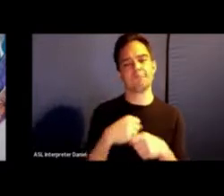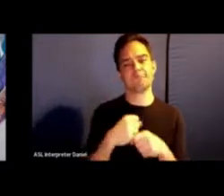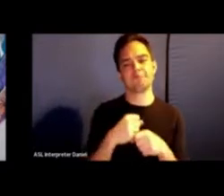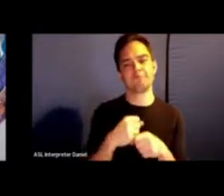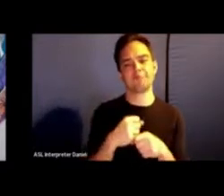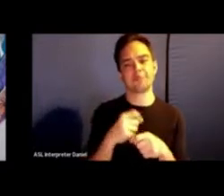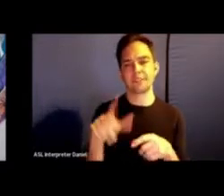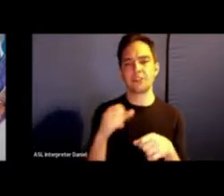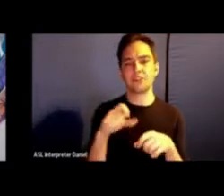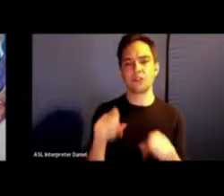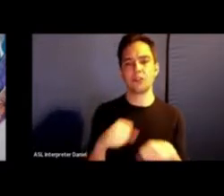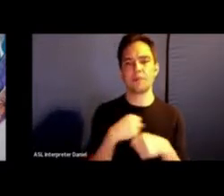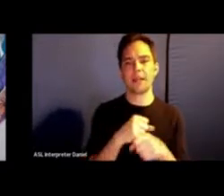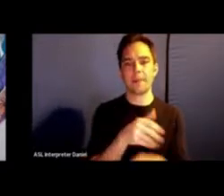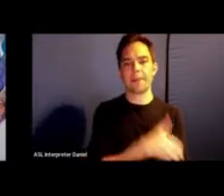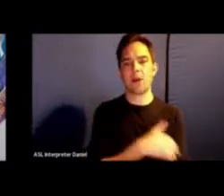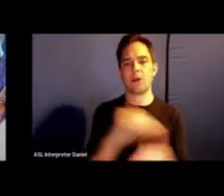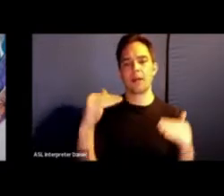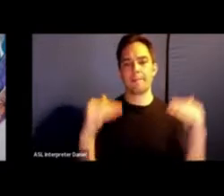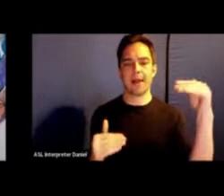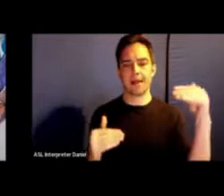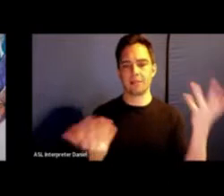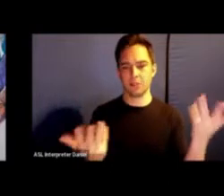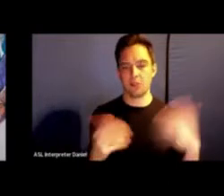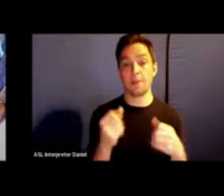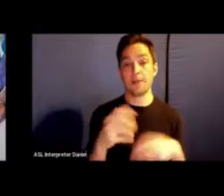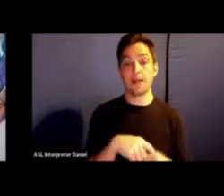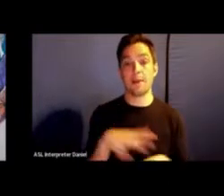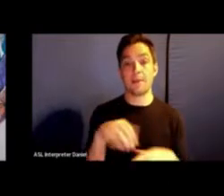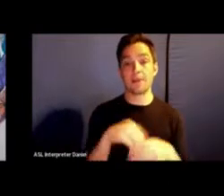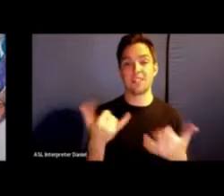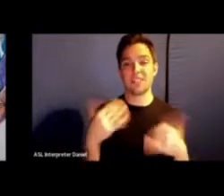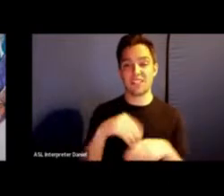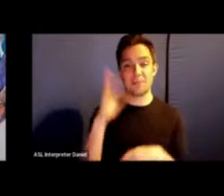create a power imbalance. Anytime my participants were selling bed or definitely in